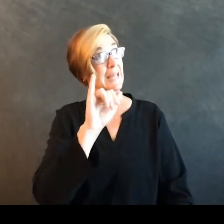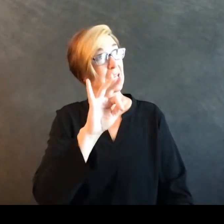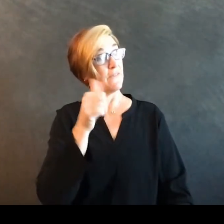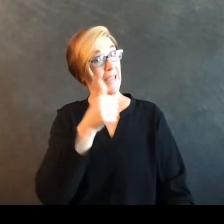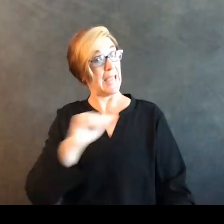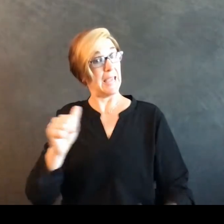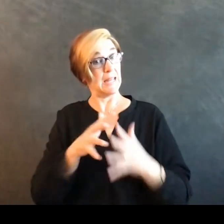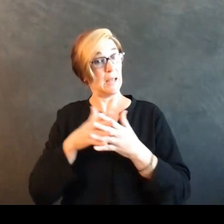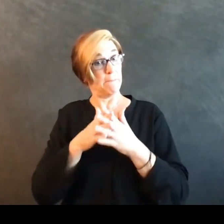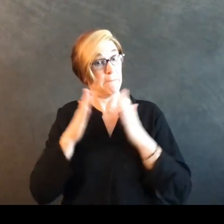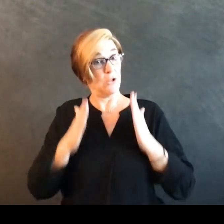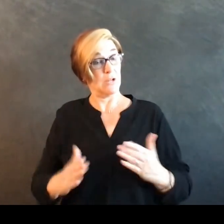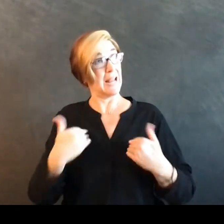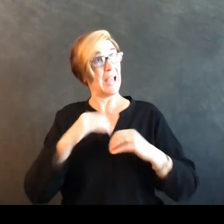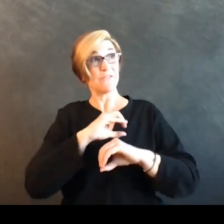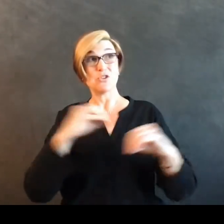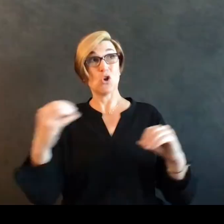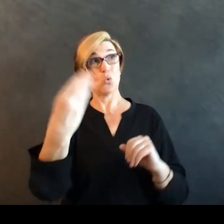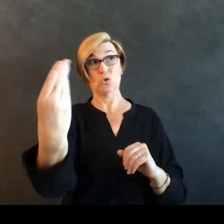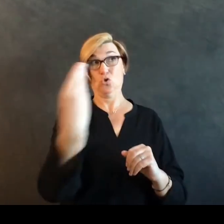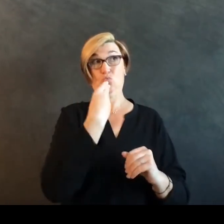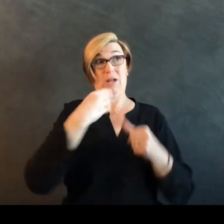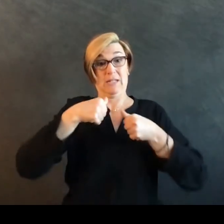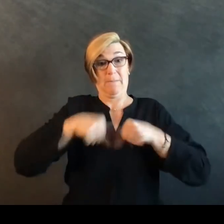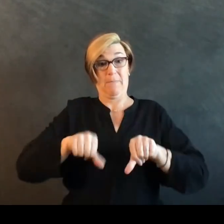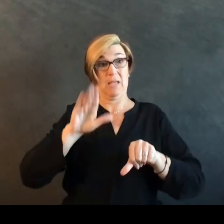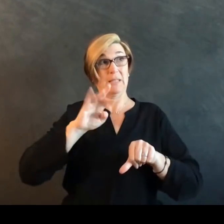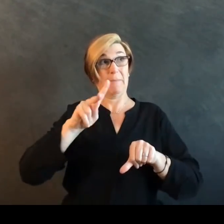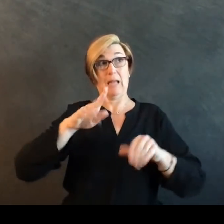deposit information on file with the IRS how long would they have to wait for